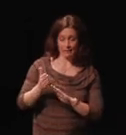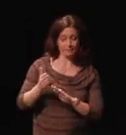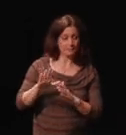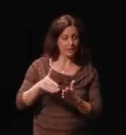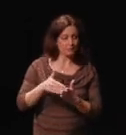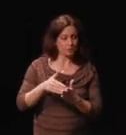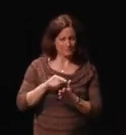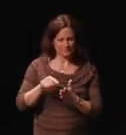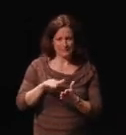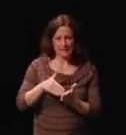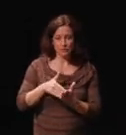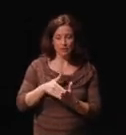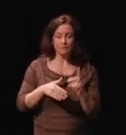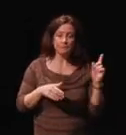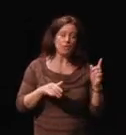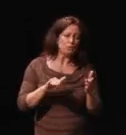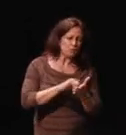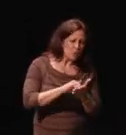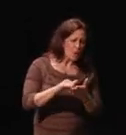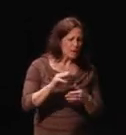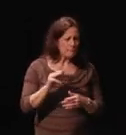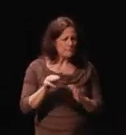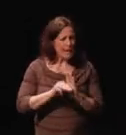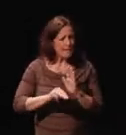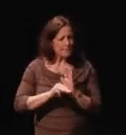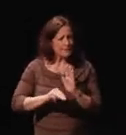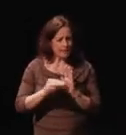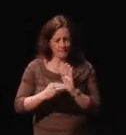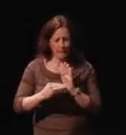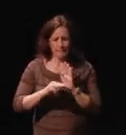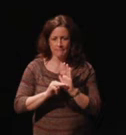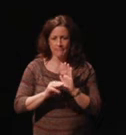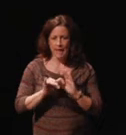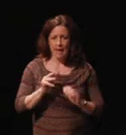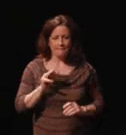It was in New York and Miami, and these were for returning Vietnam veterans.